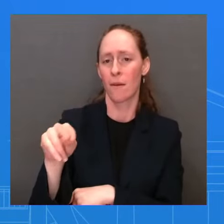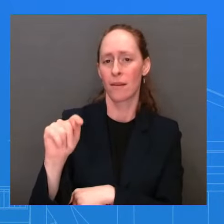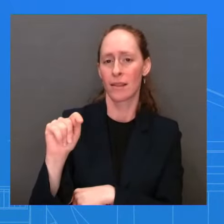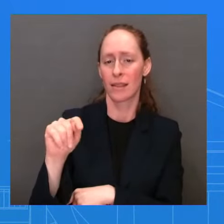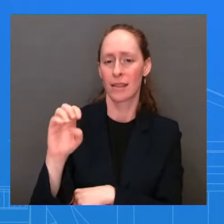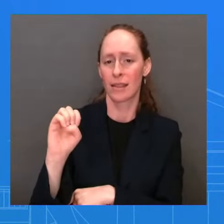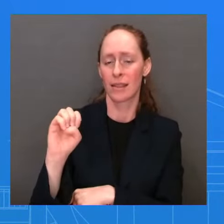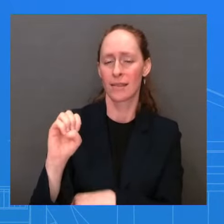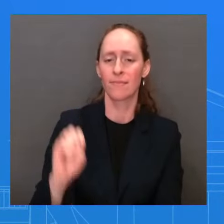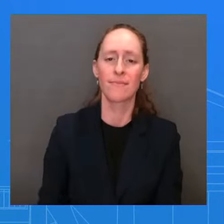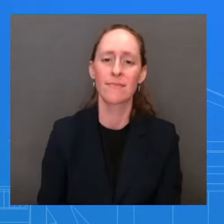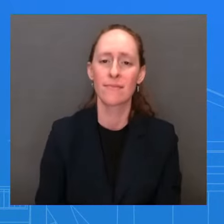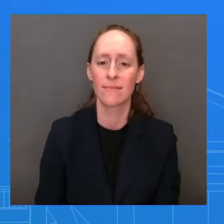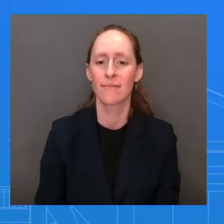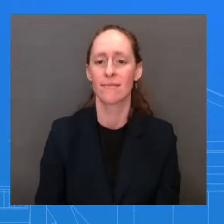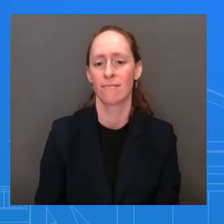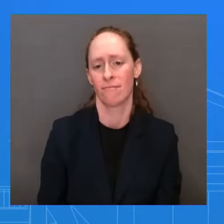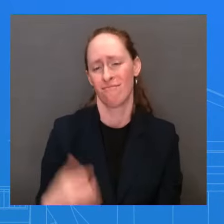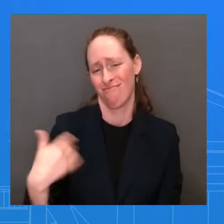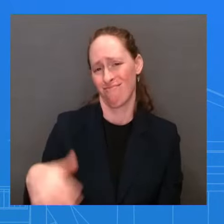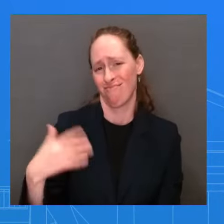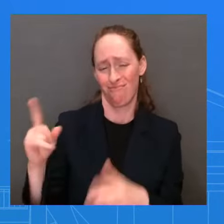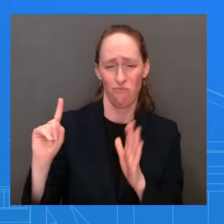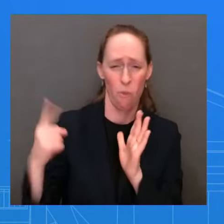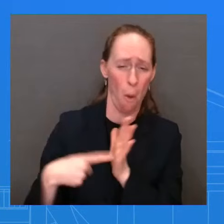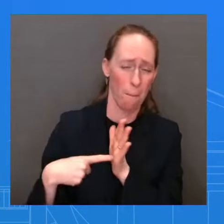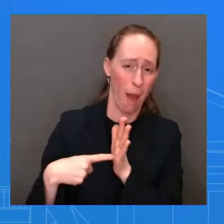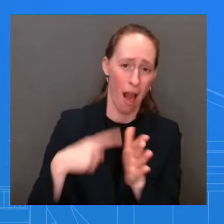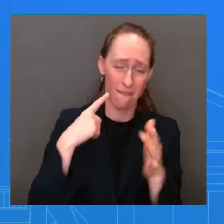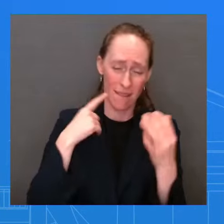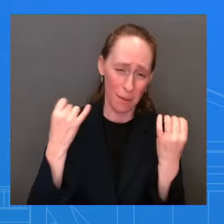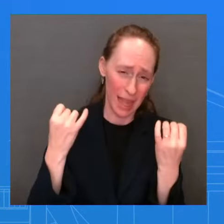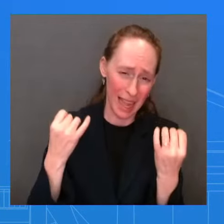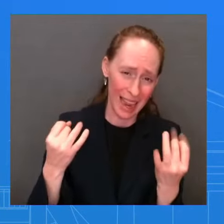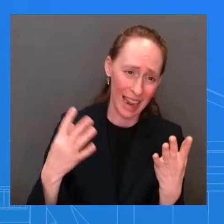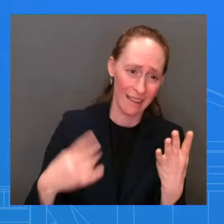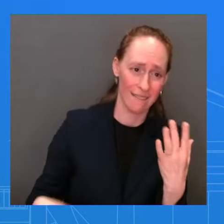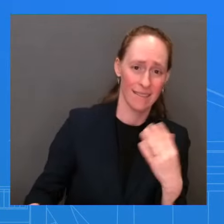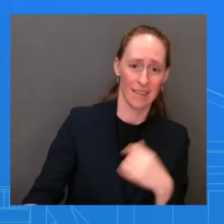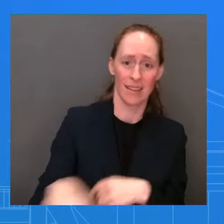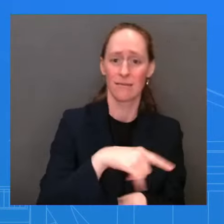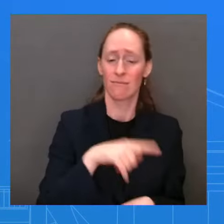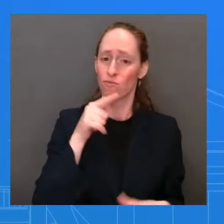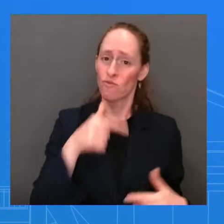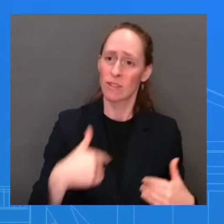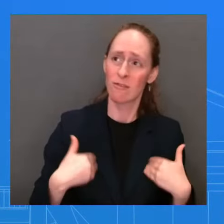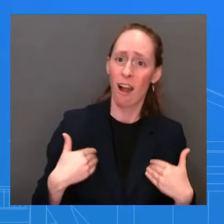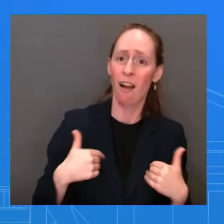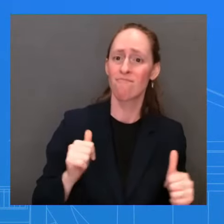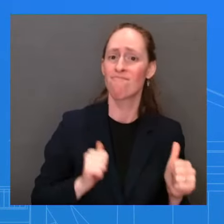tens of millions of young people just across the country, dare I say across the world, including myself.